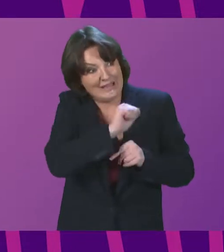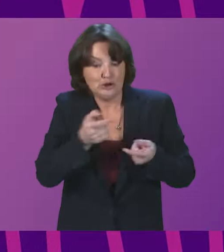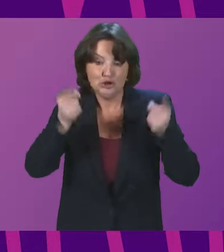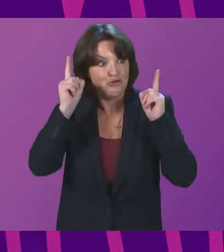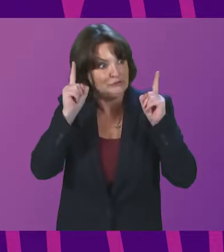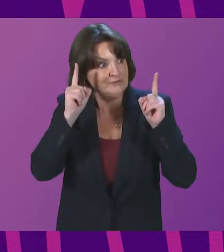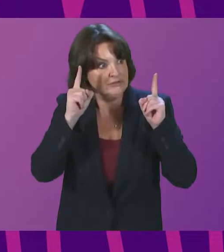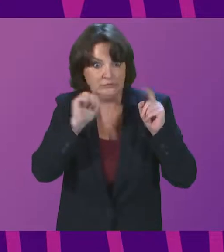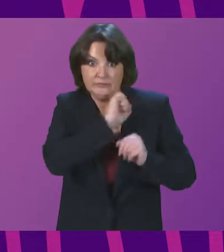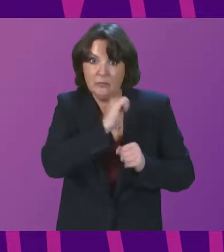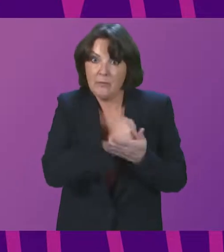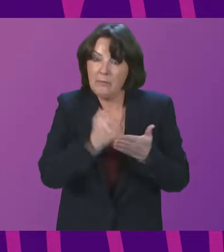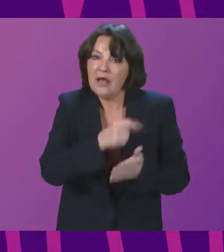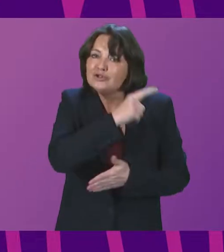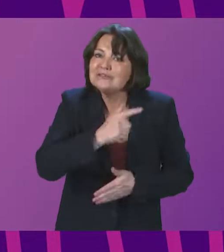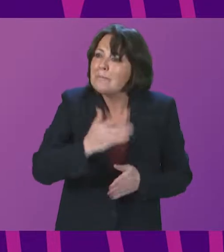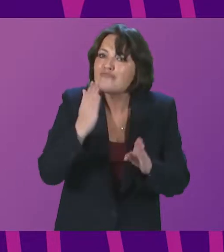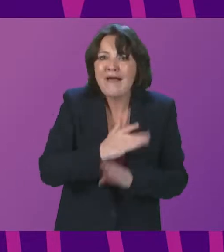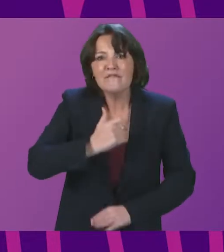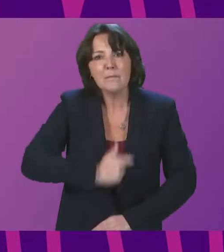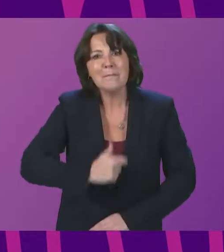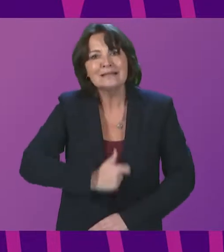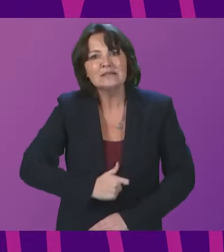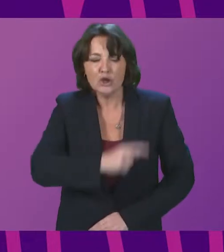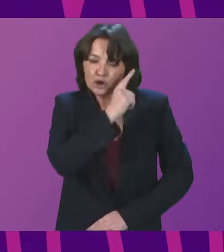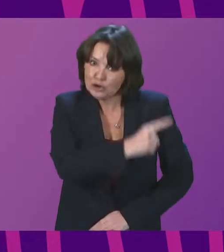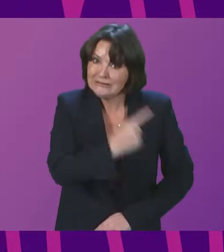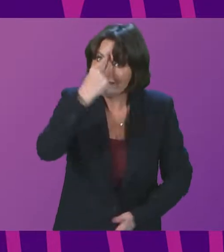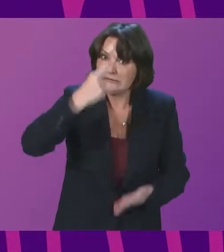She has opted to resign her post as chief executive of the bank.